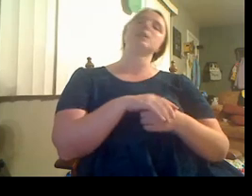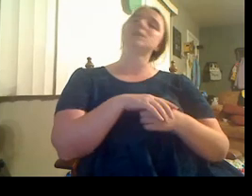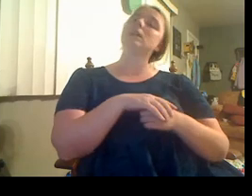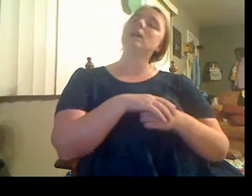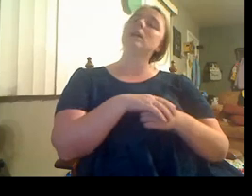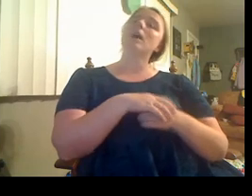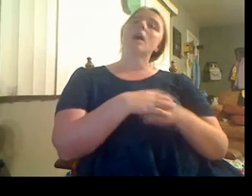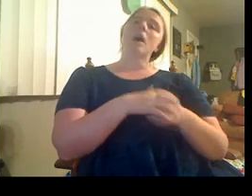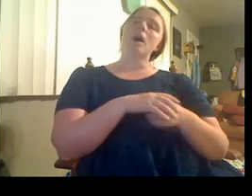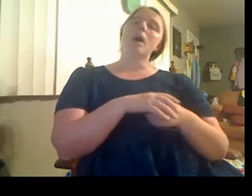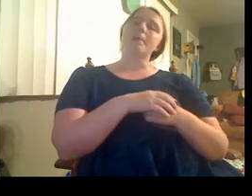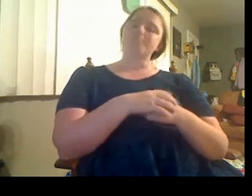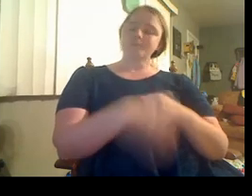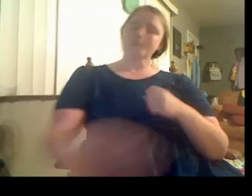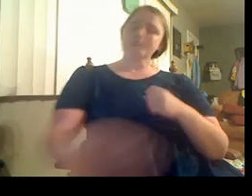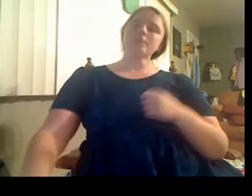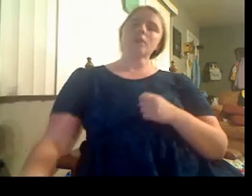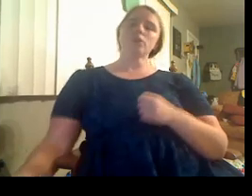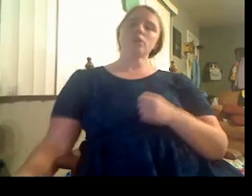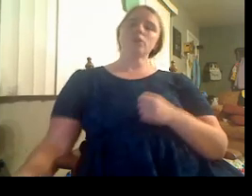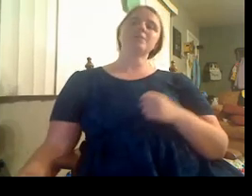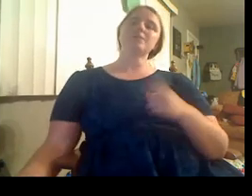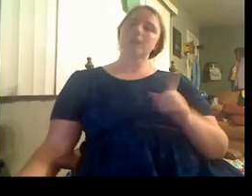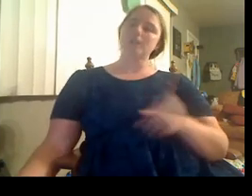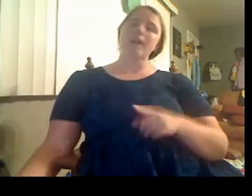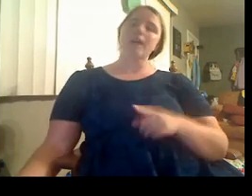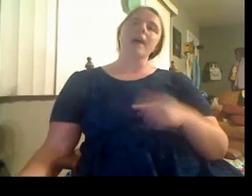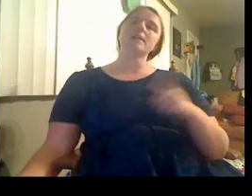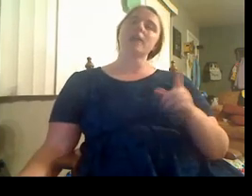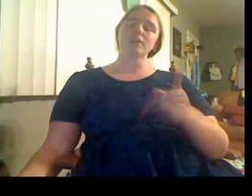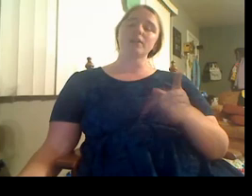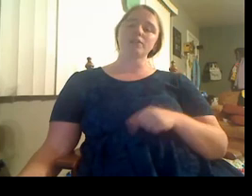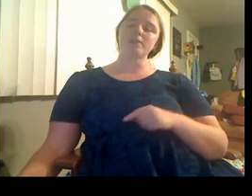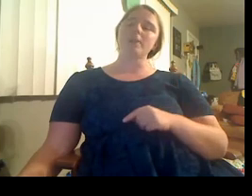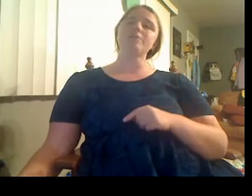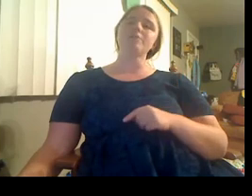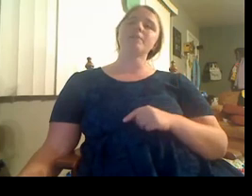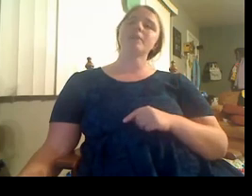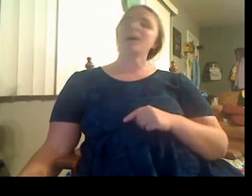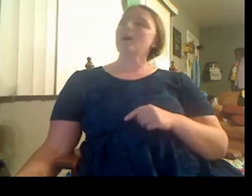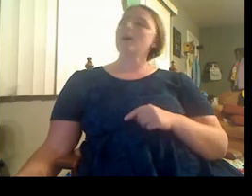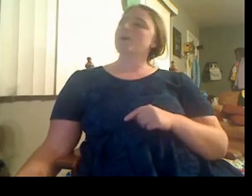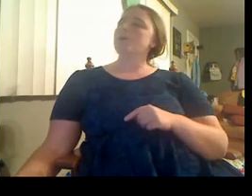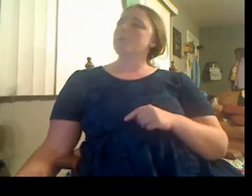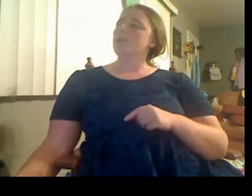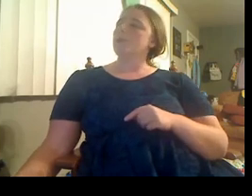Um, you will see that I introduce myself. Good morning.